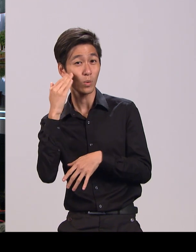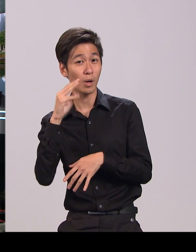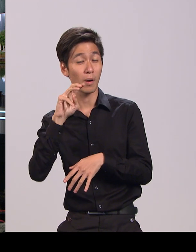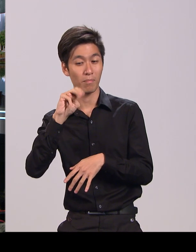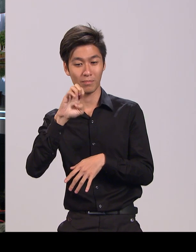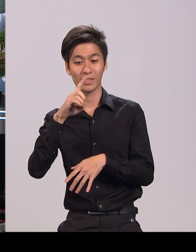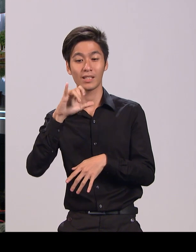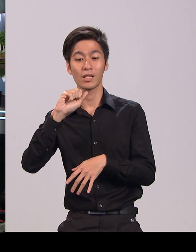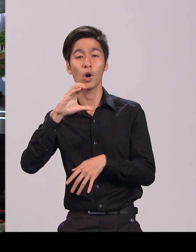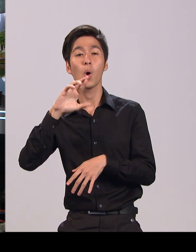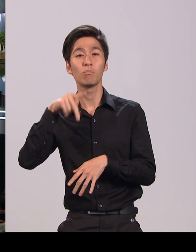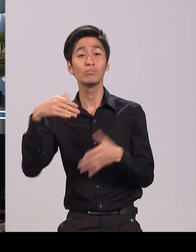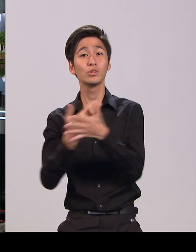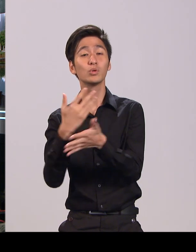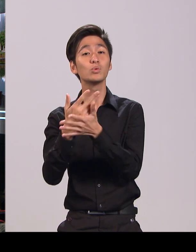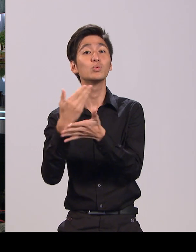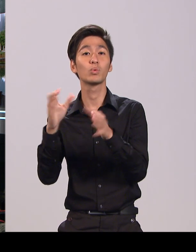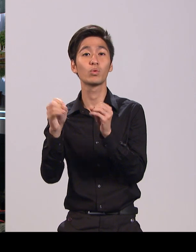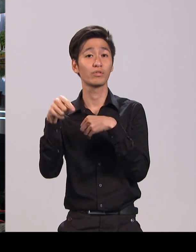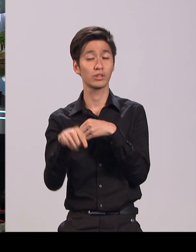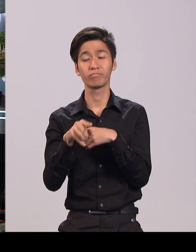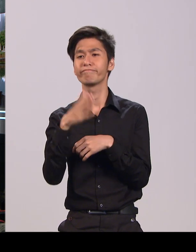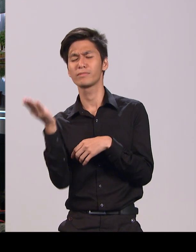Fusionopolis - to bring different things together.